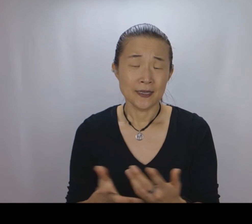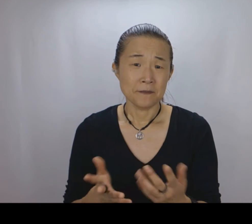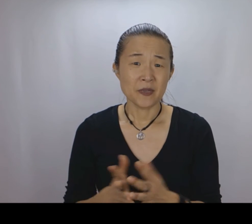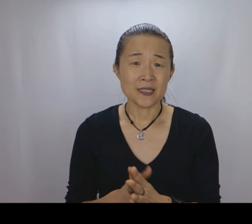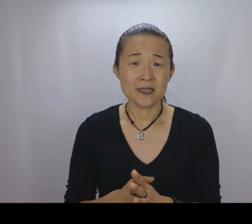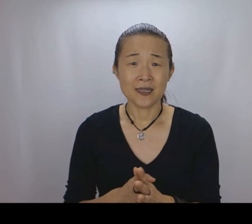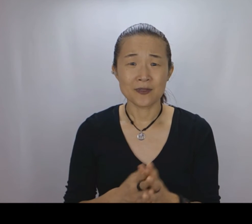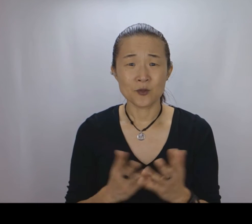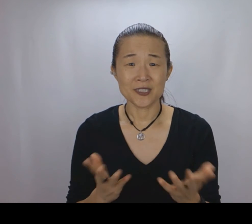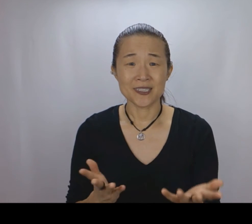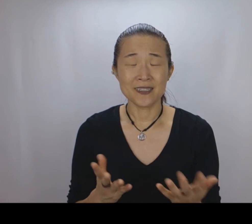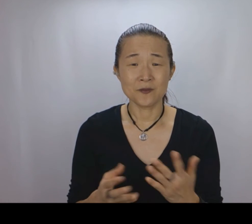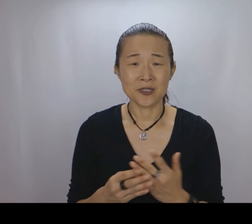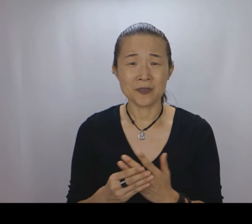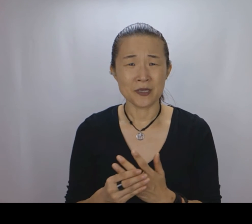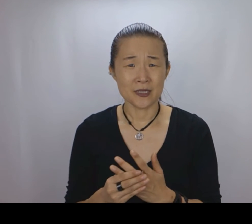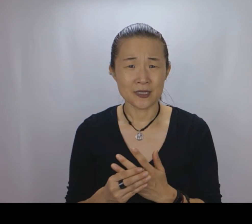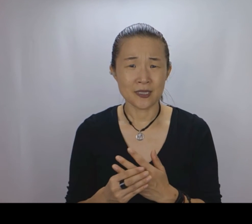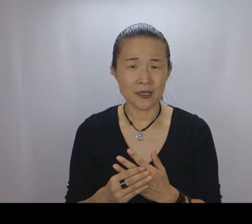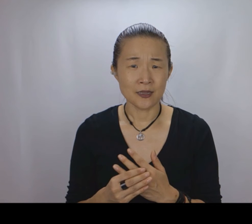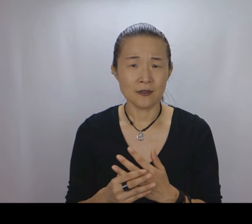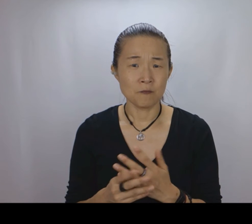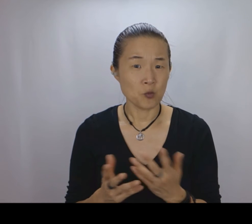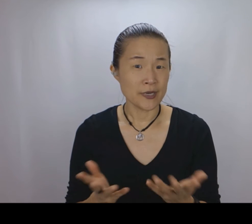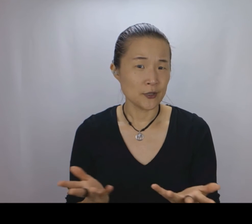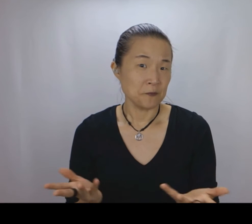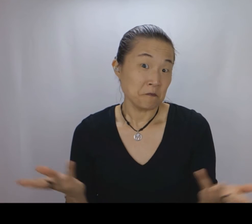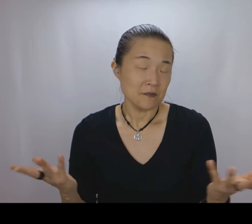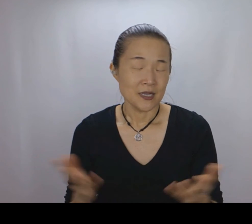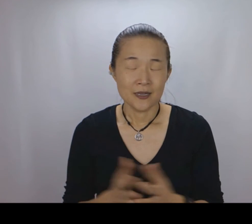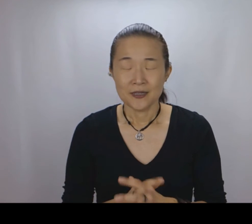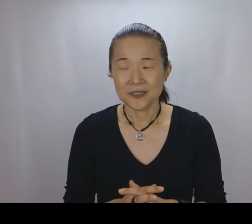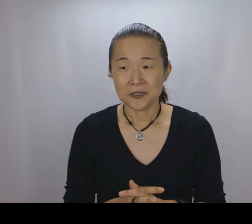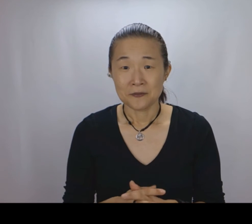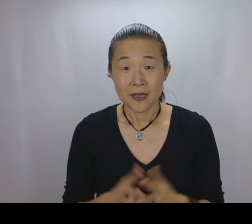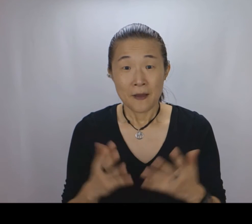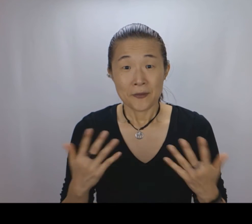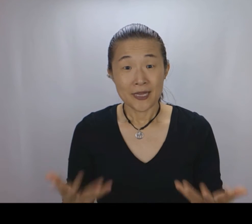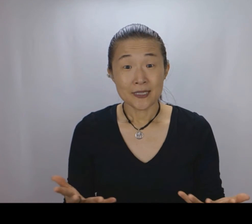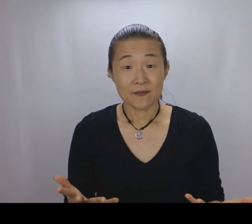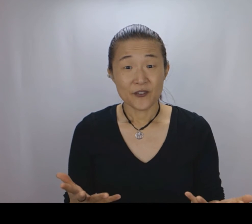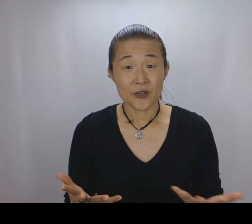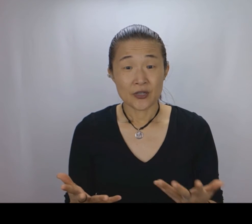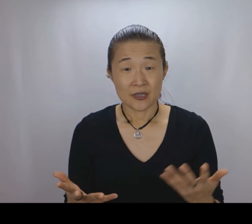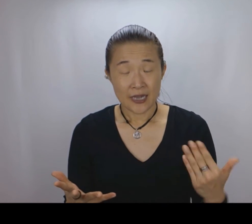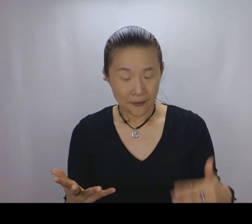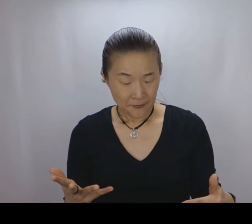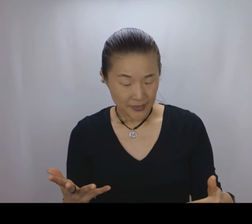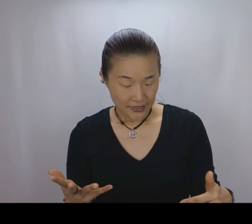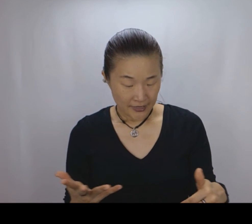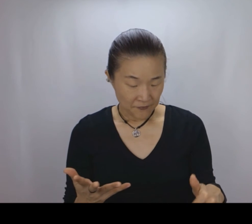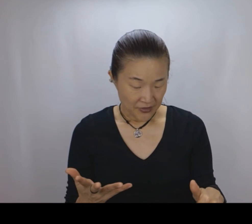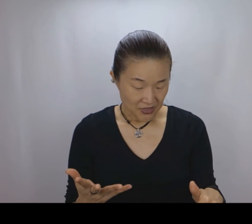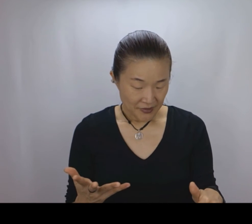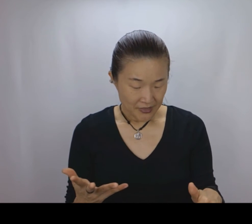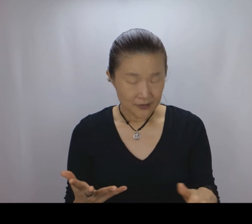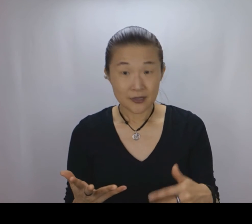It's not the worst thing in the world but it is a little weird. So that's it for the alphabet and fingerspelling.